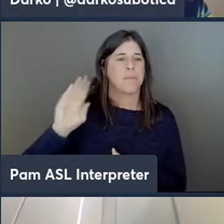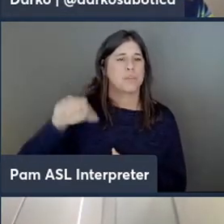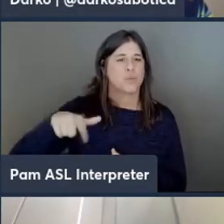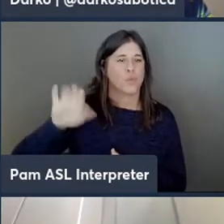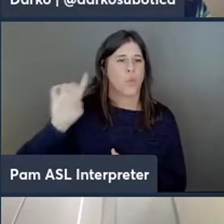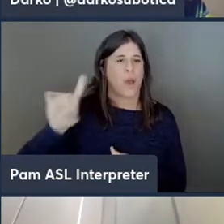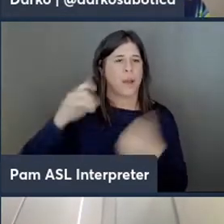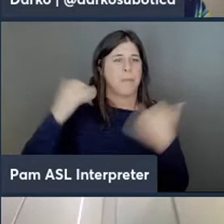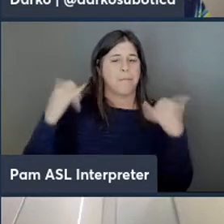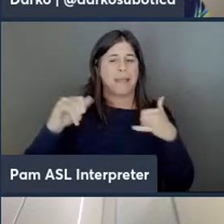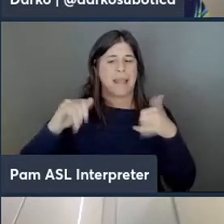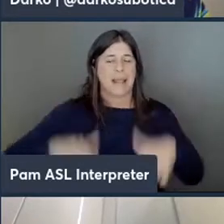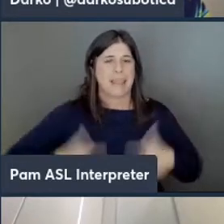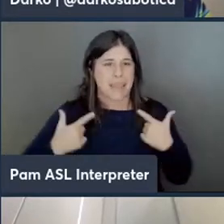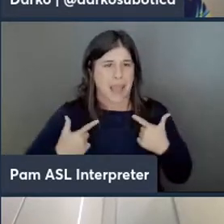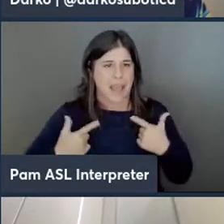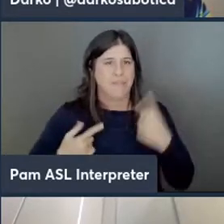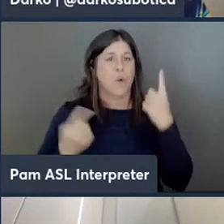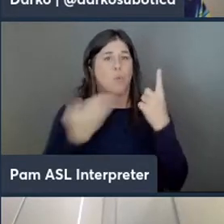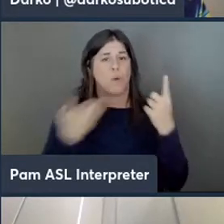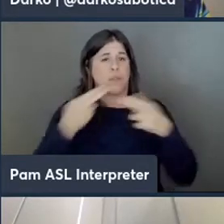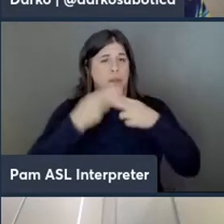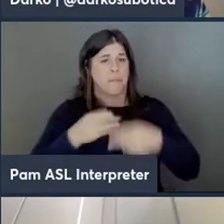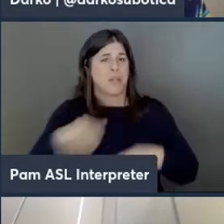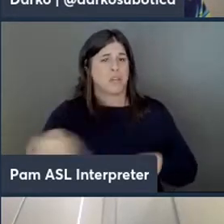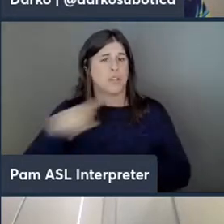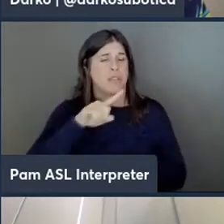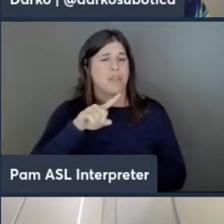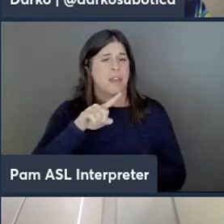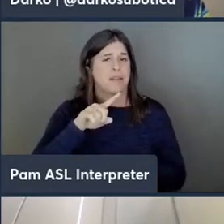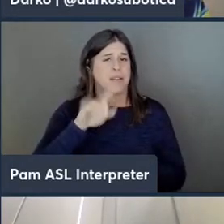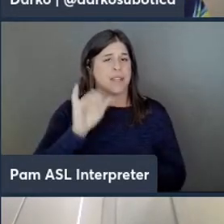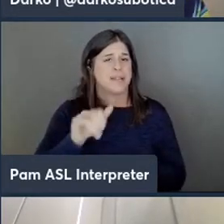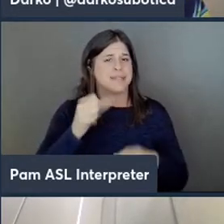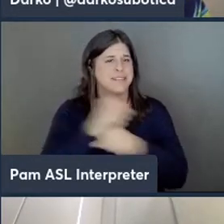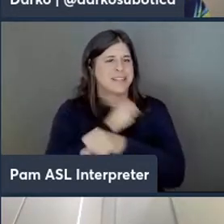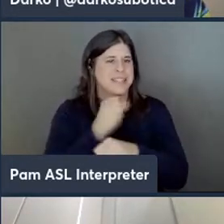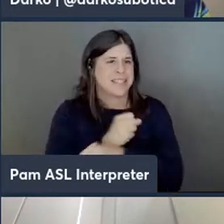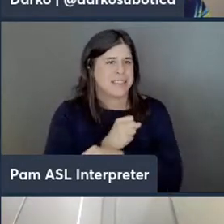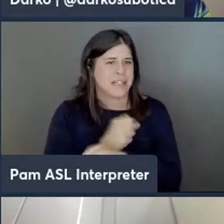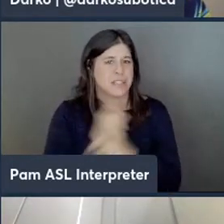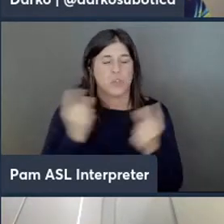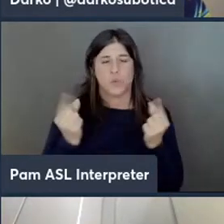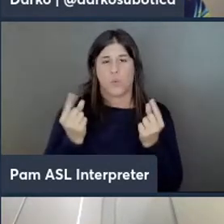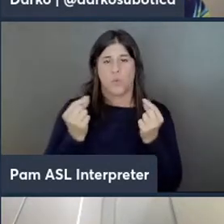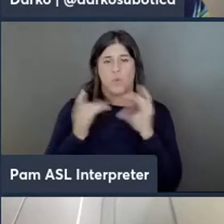And one thing to point out here is this is a statistics. What we're doing here in terms of the architecture